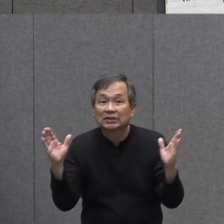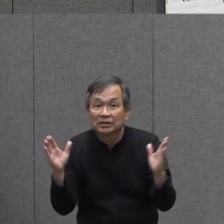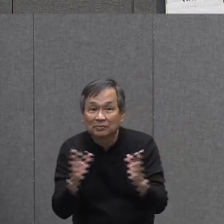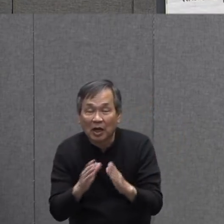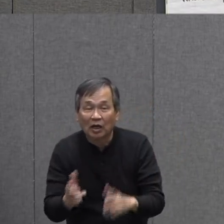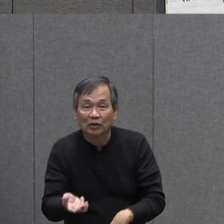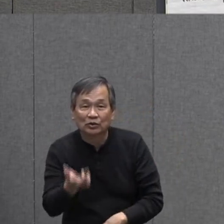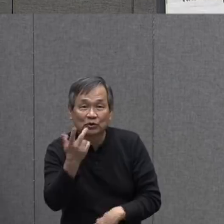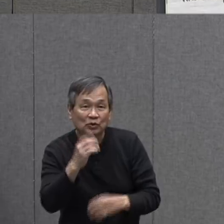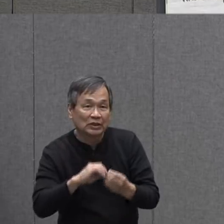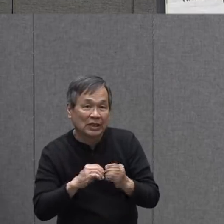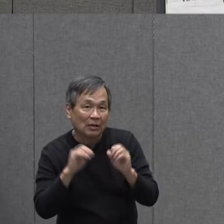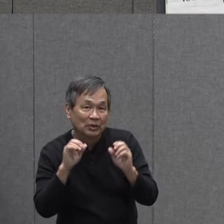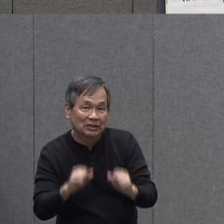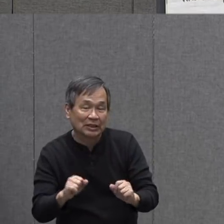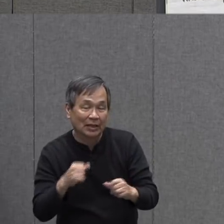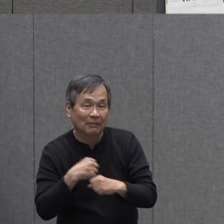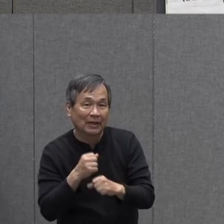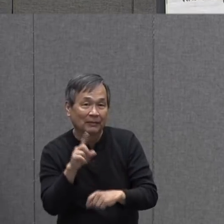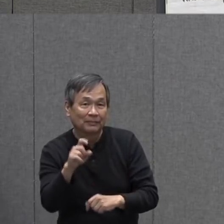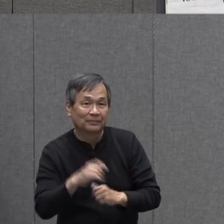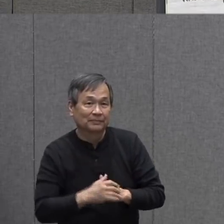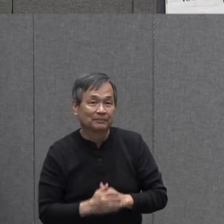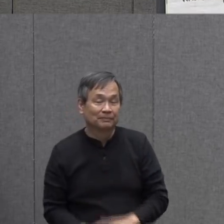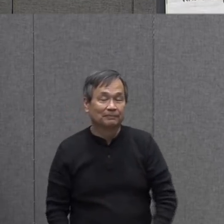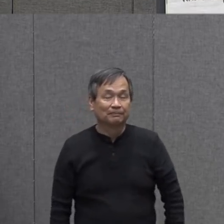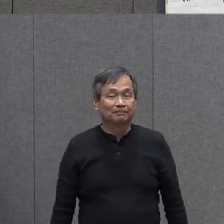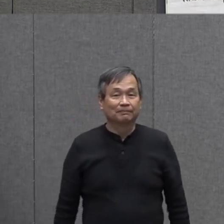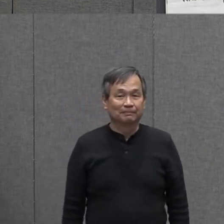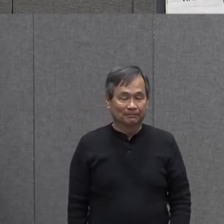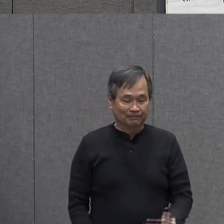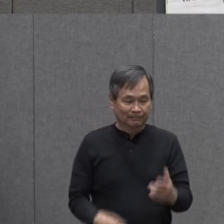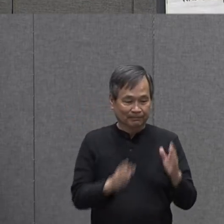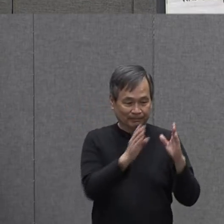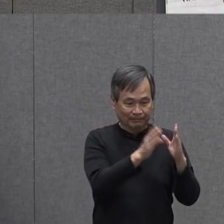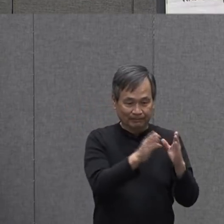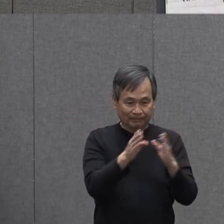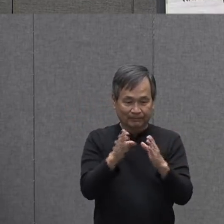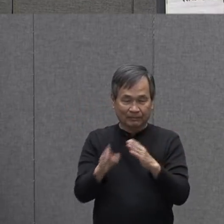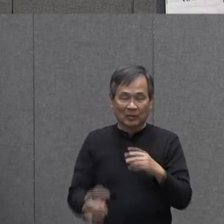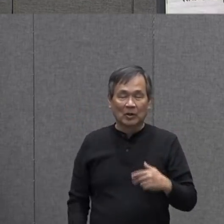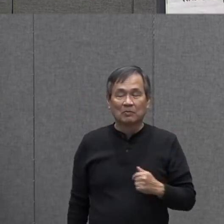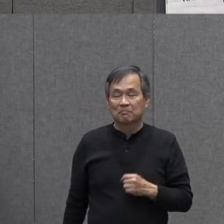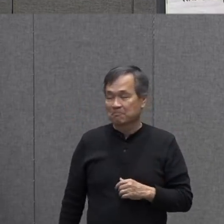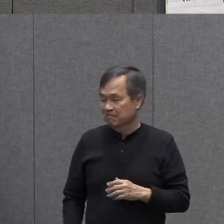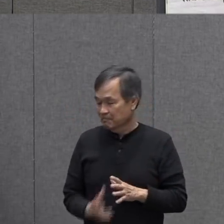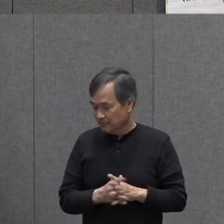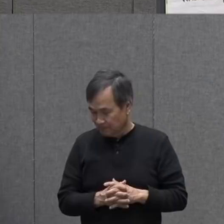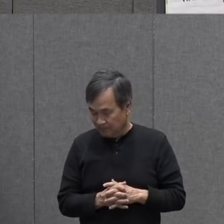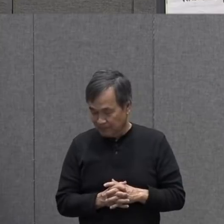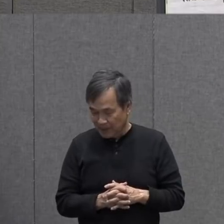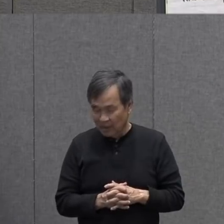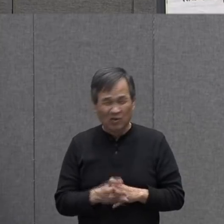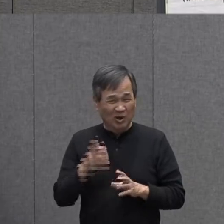Carol can make with her cards? Okay. So, let's think about what we did last time,